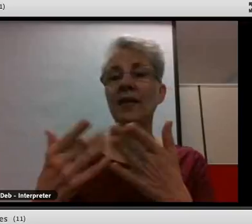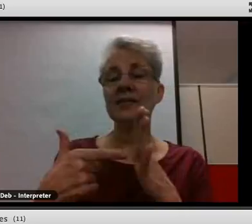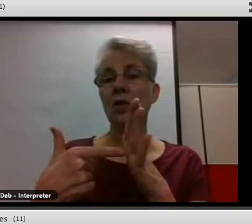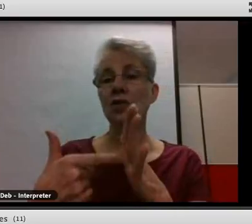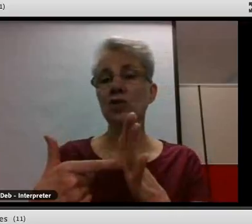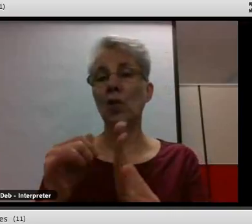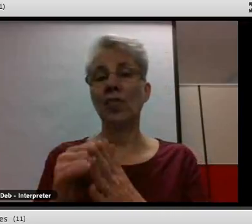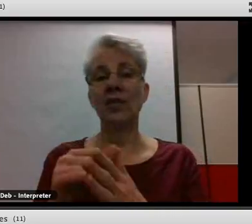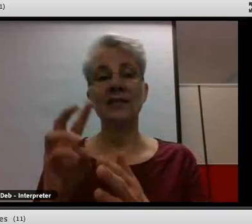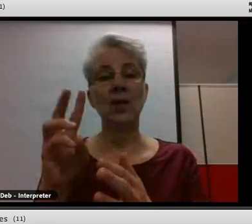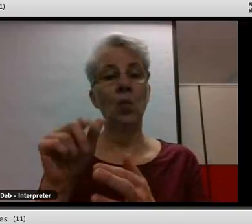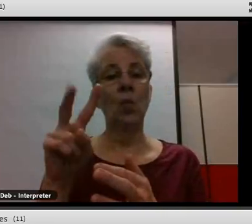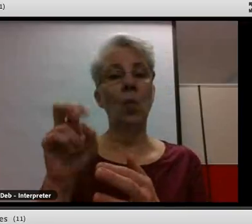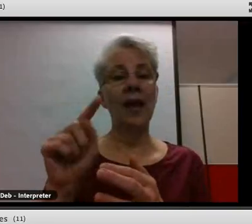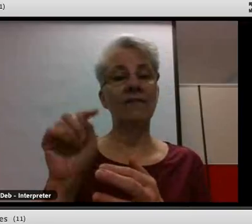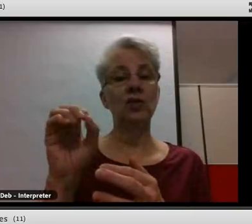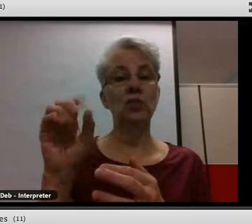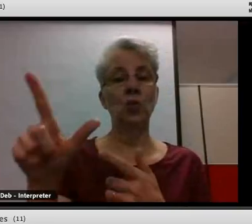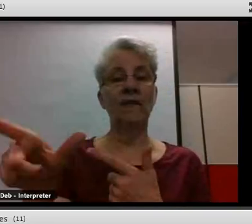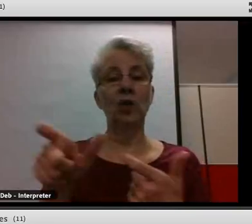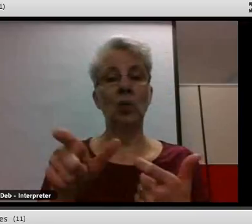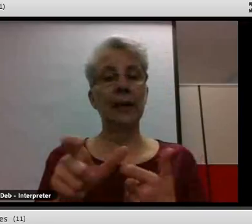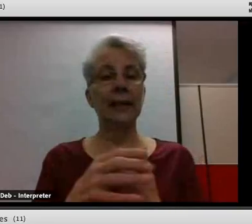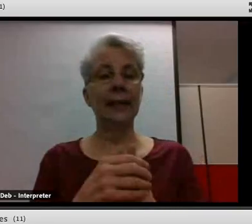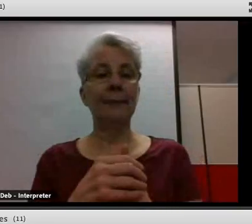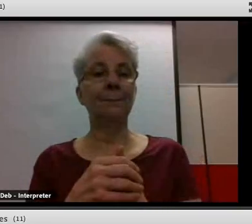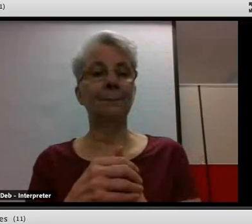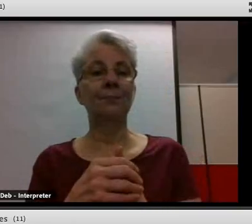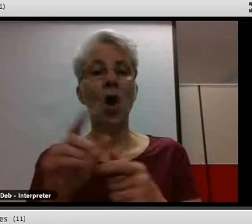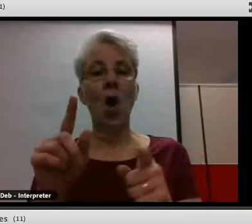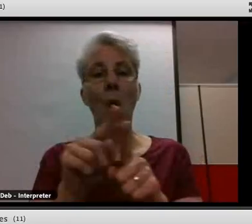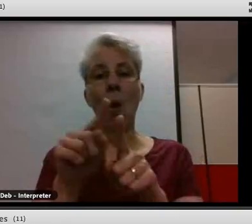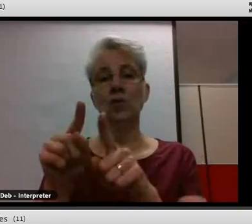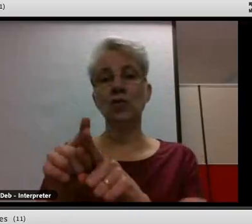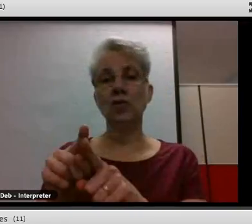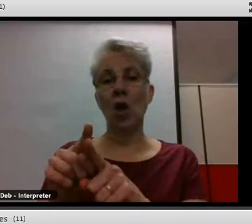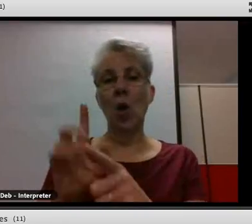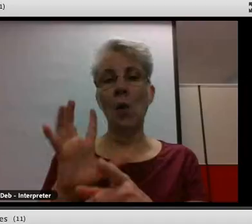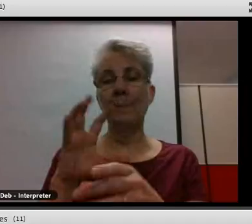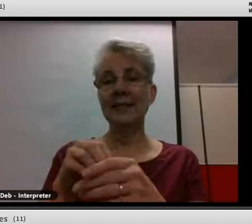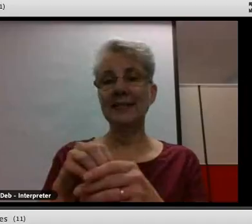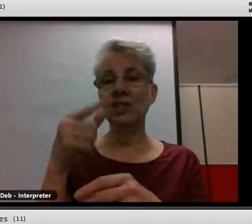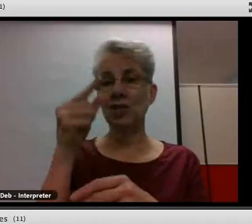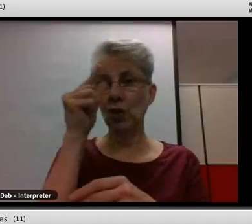or information literacy. We have programs. A big one is our databases, and that's what we're going to